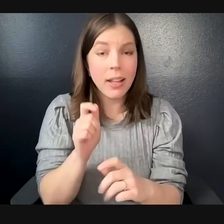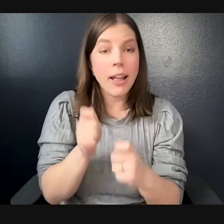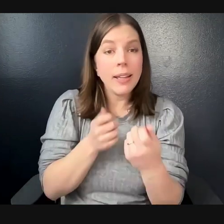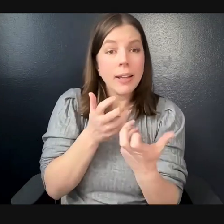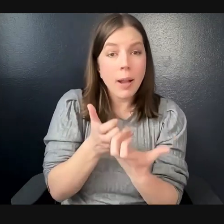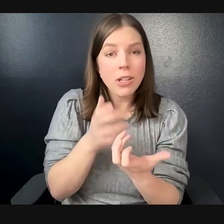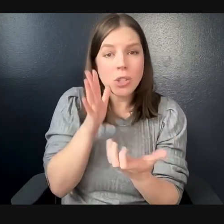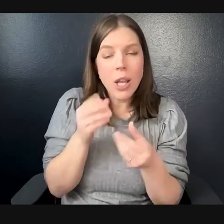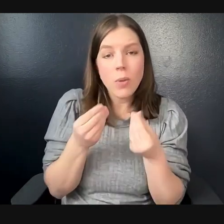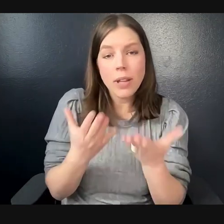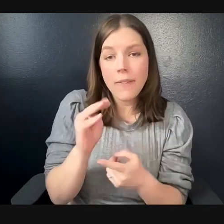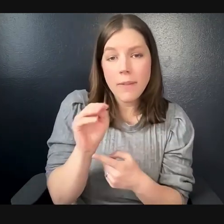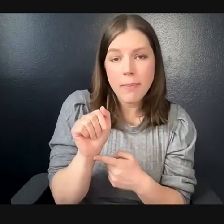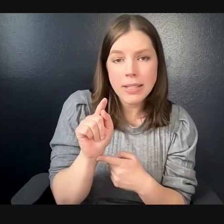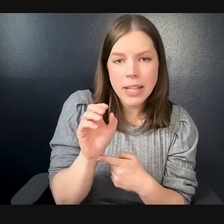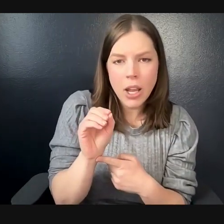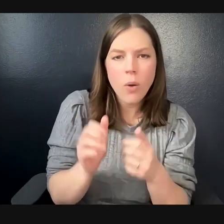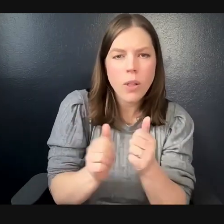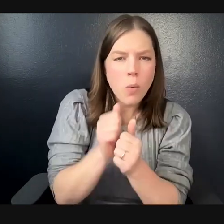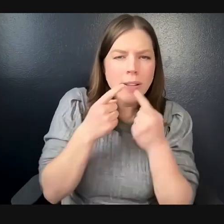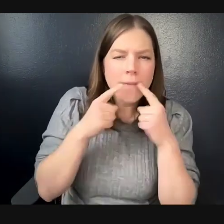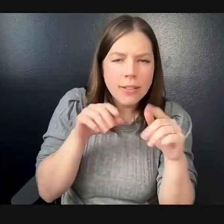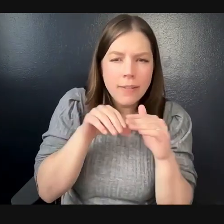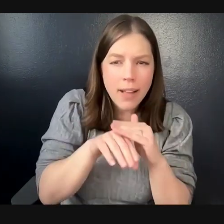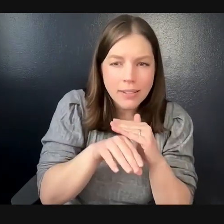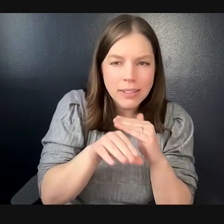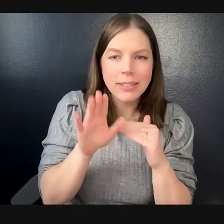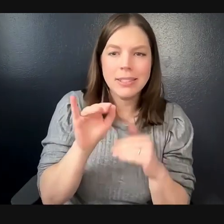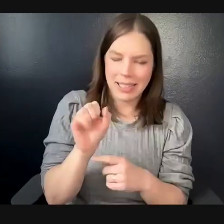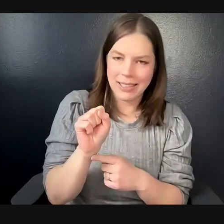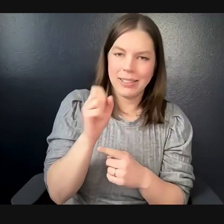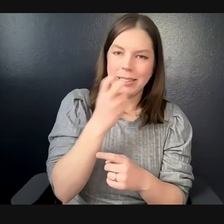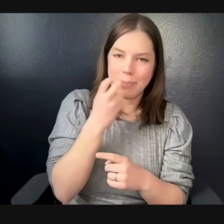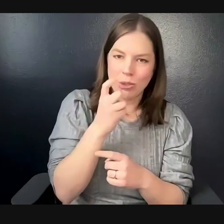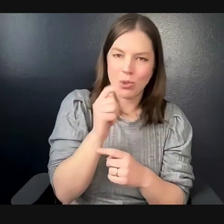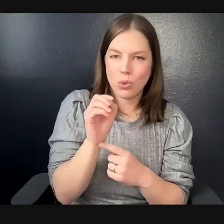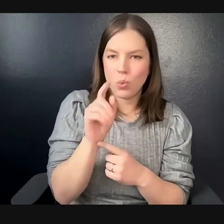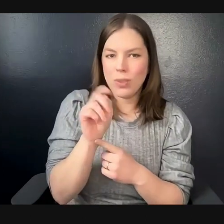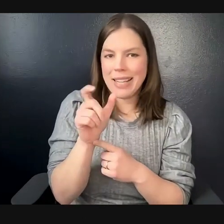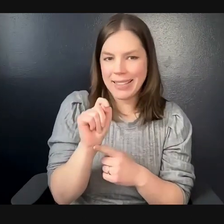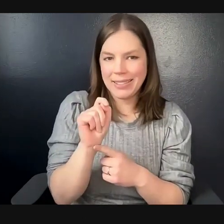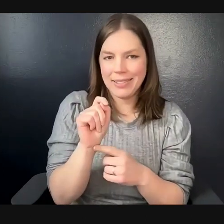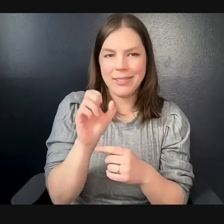the accommodation that will give Mateo the most effective access to his science class is speech-to-text services.